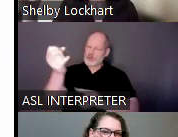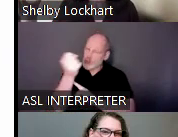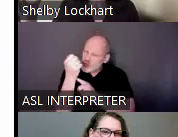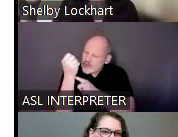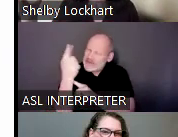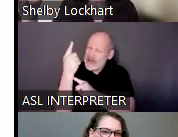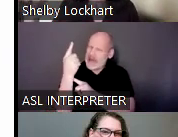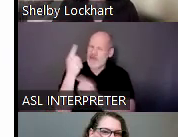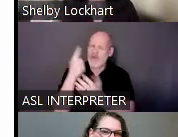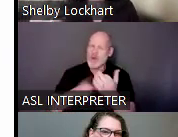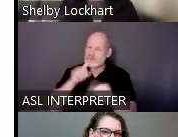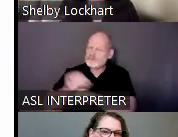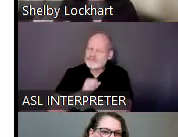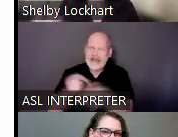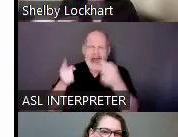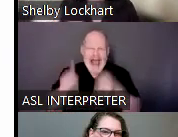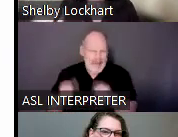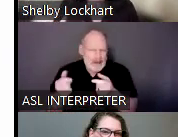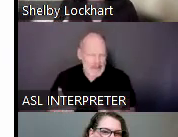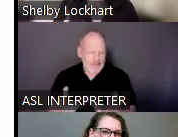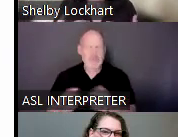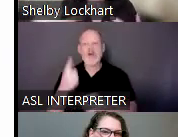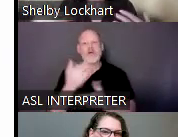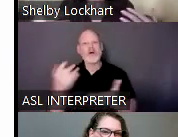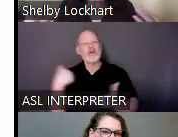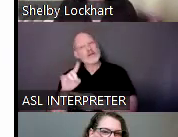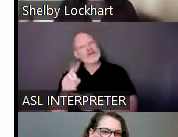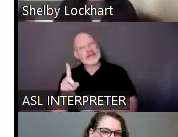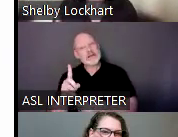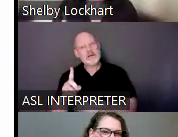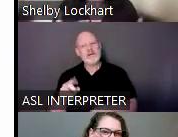of the things that we've done in some areas is to really start getting out into the field